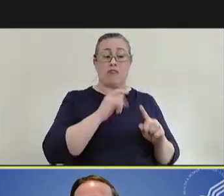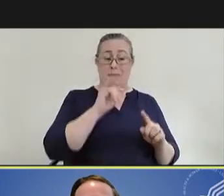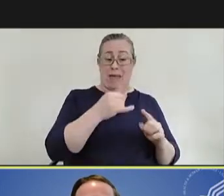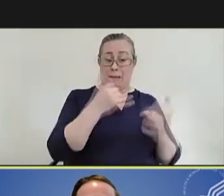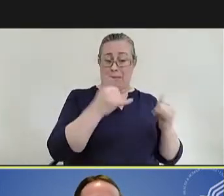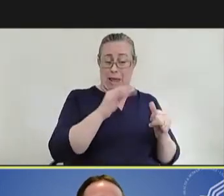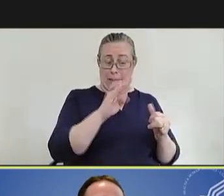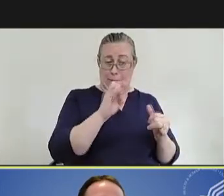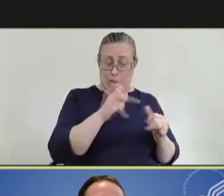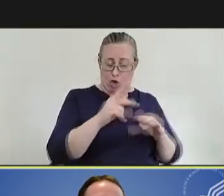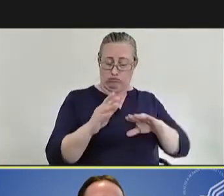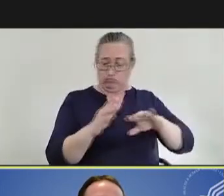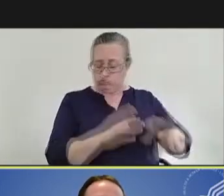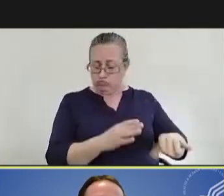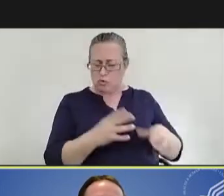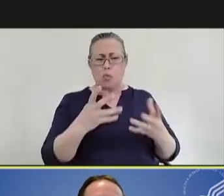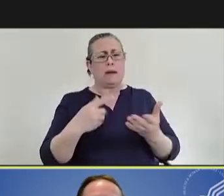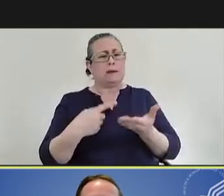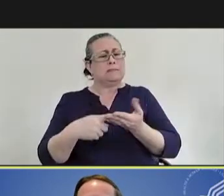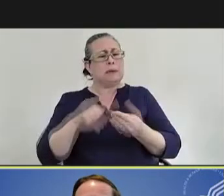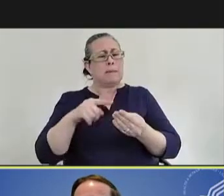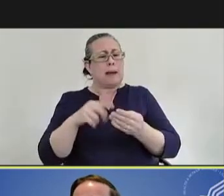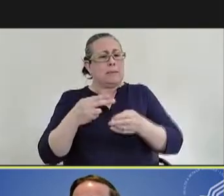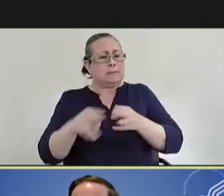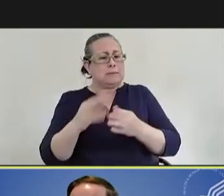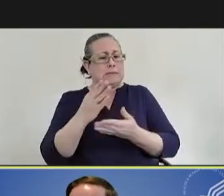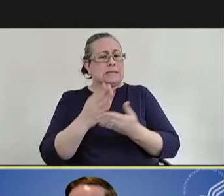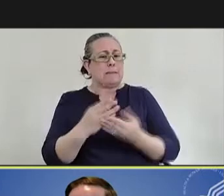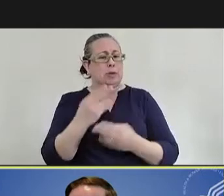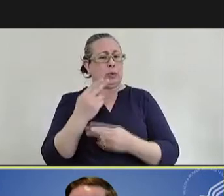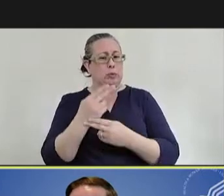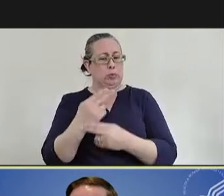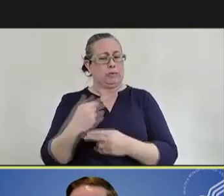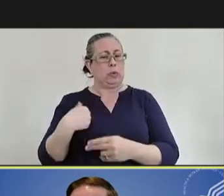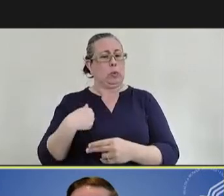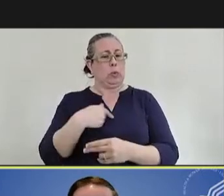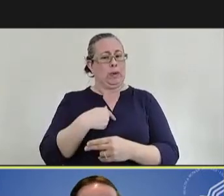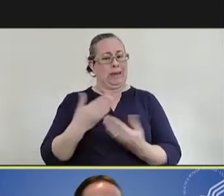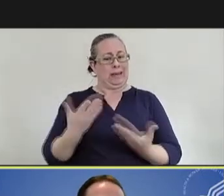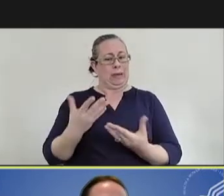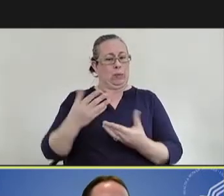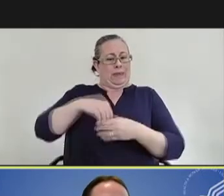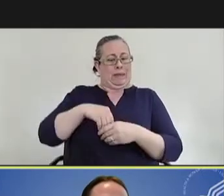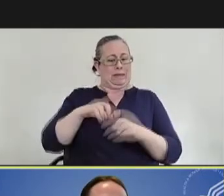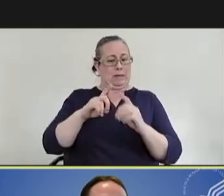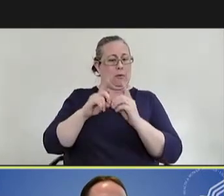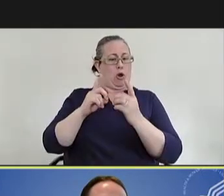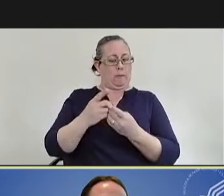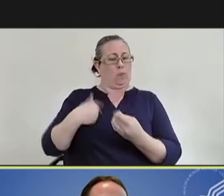briefly about some of the uses that we as an apartment are are leveraging AI for so talk